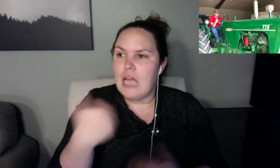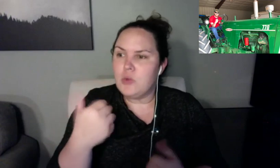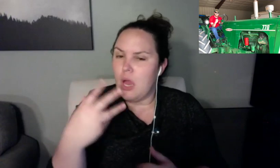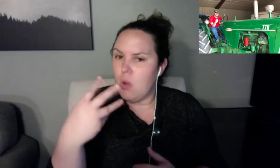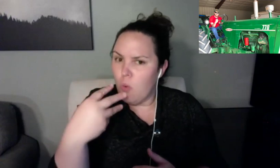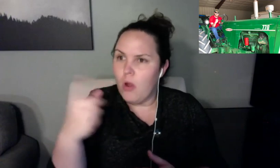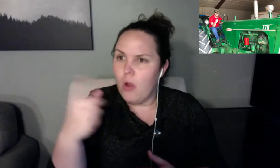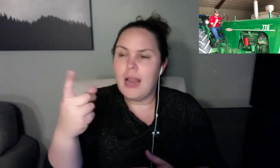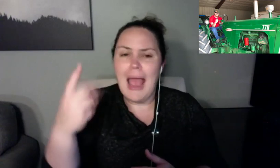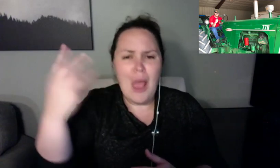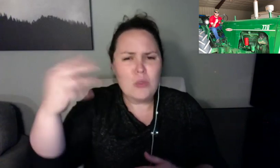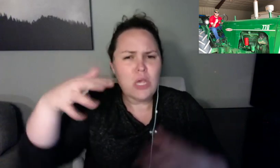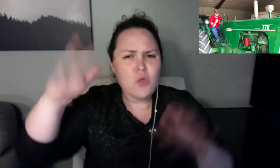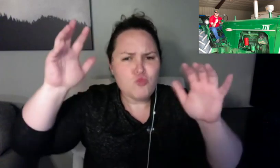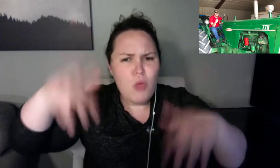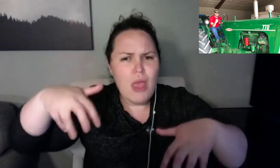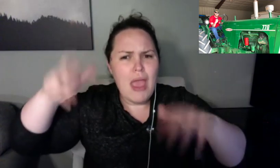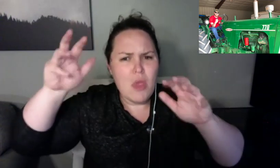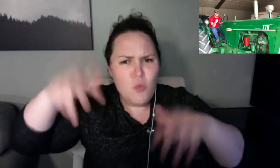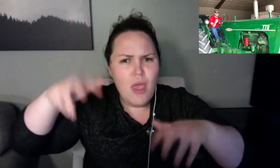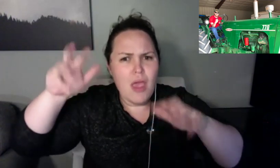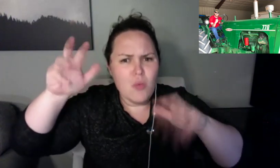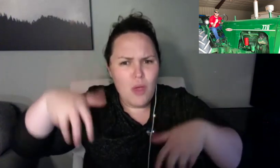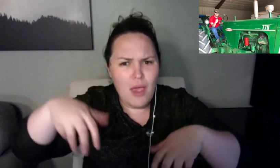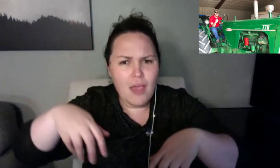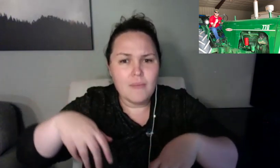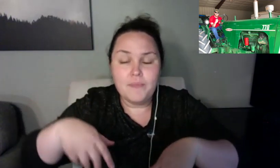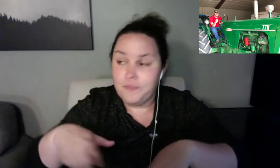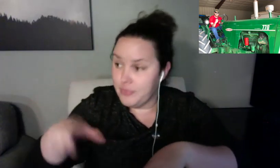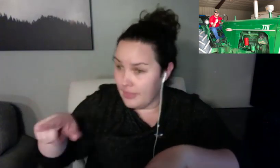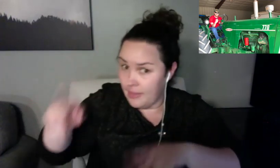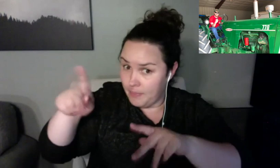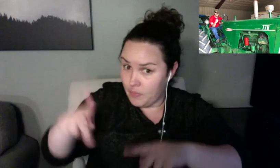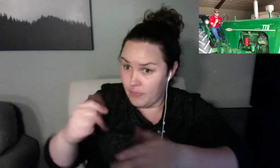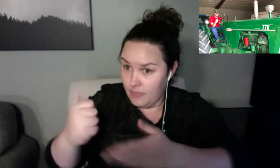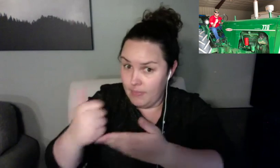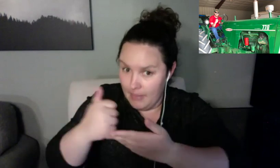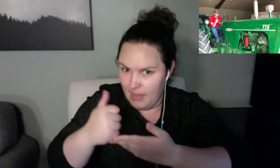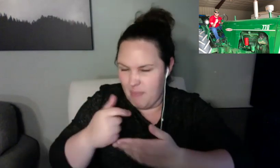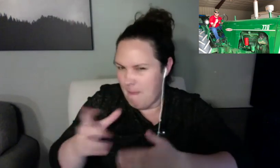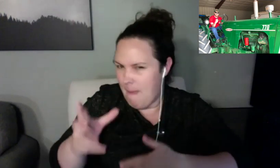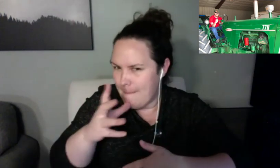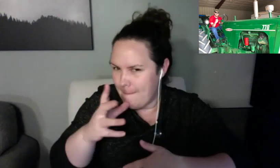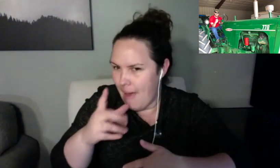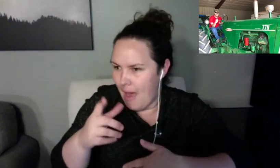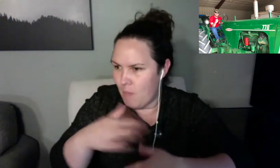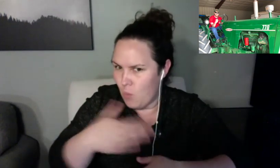And I told everybody or my person who was going to help me, which ended up being my mother, she came out to the place and helped me.